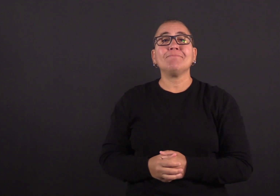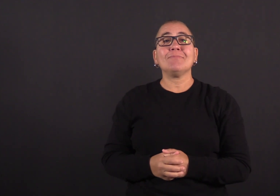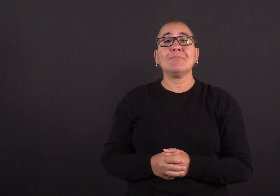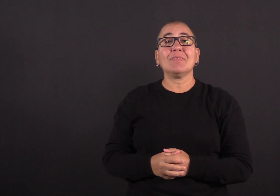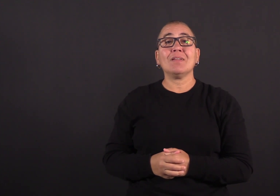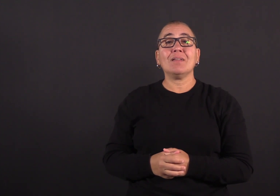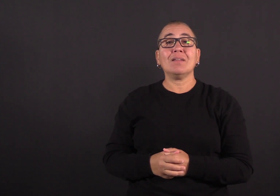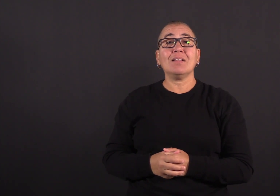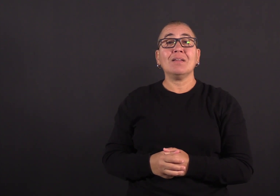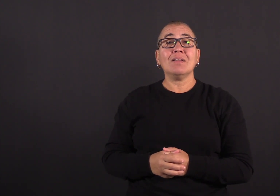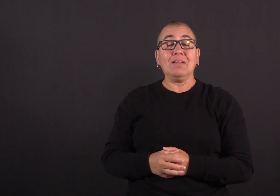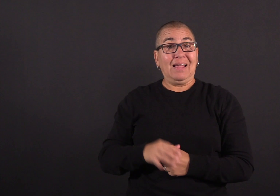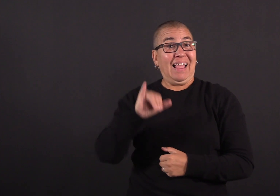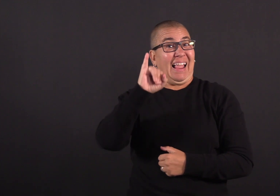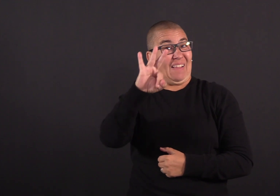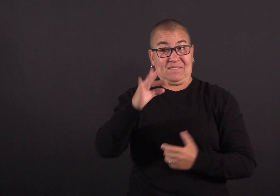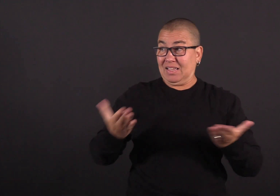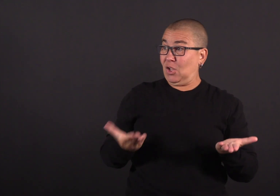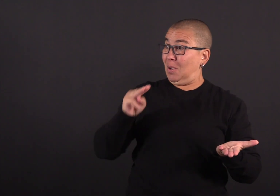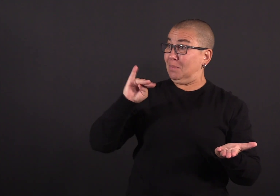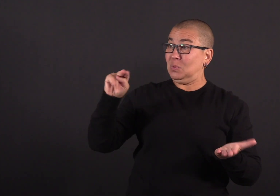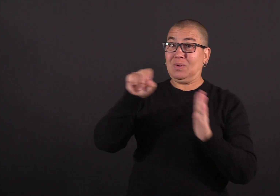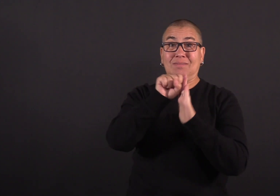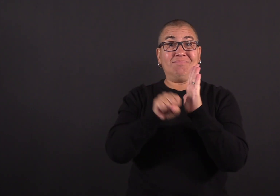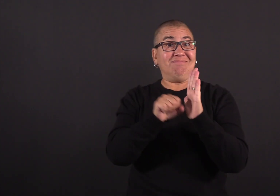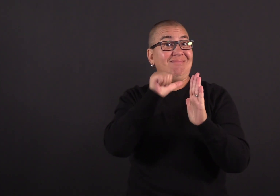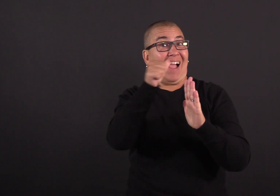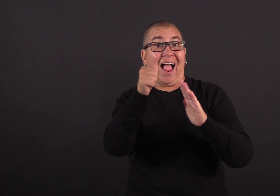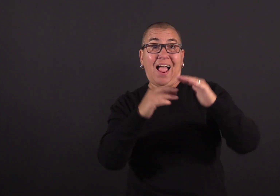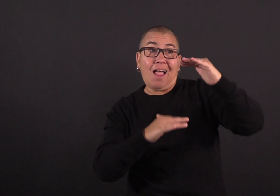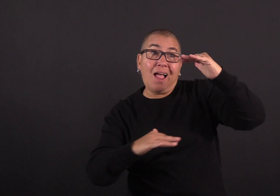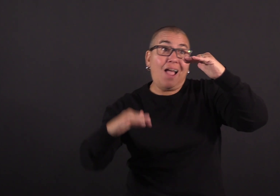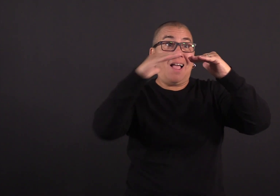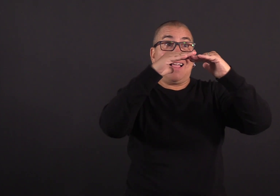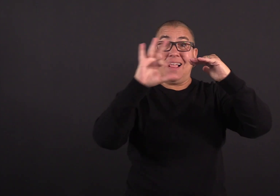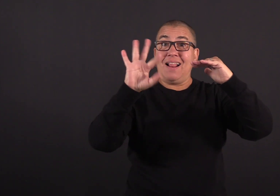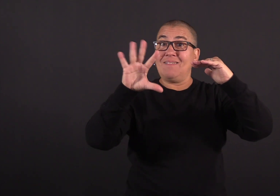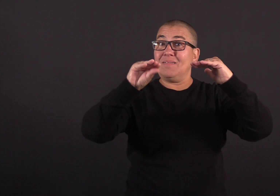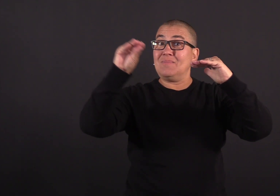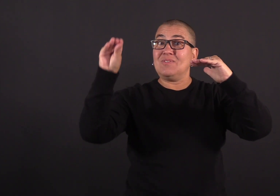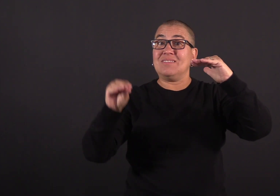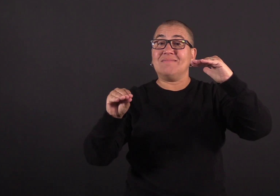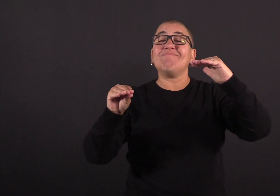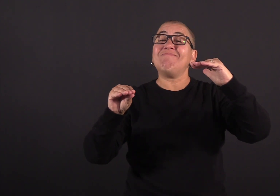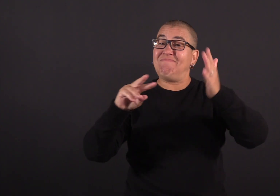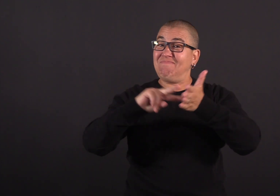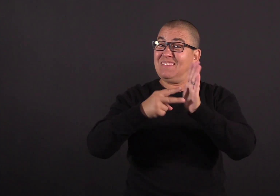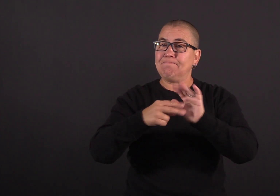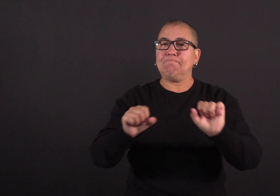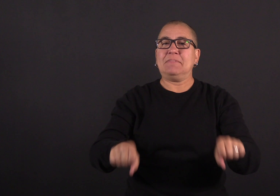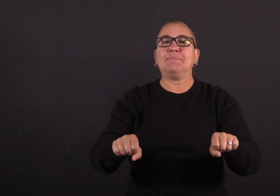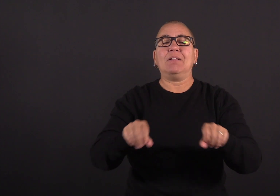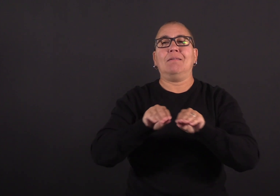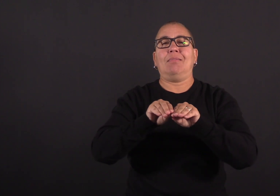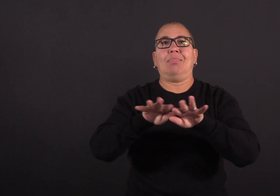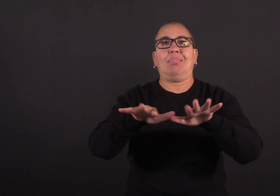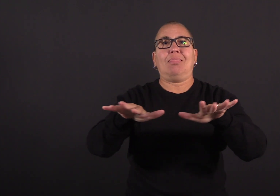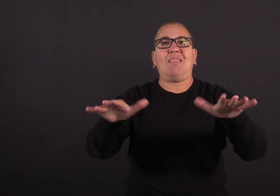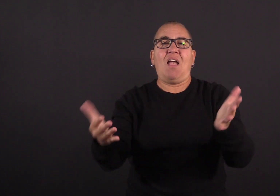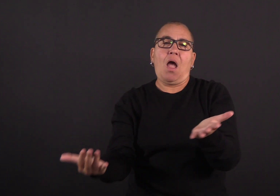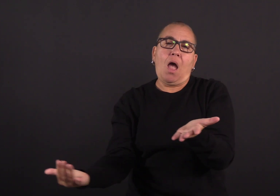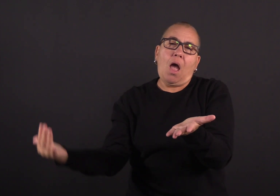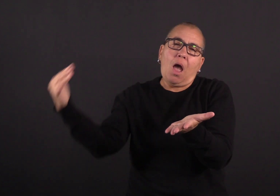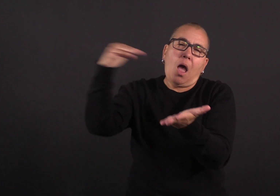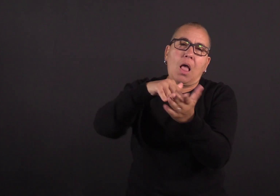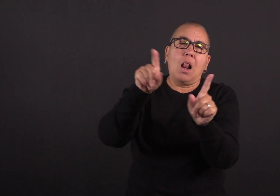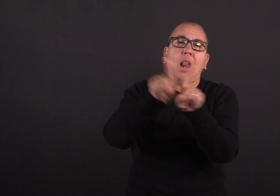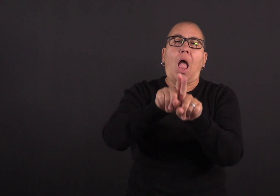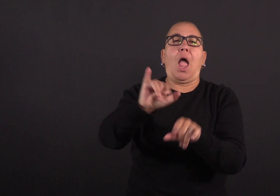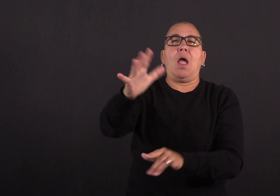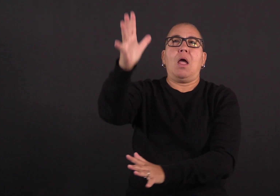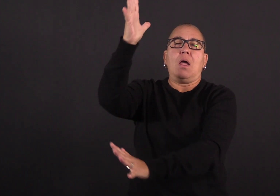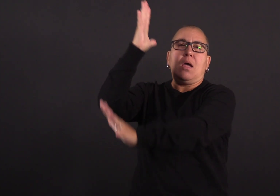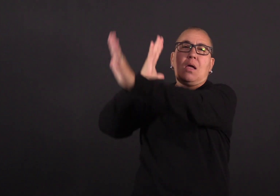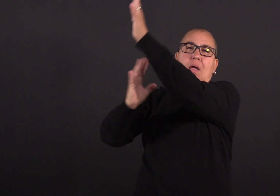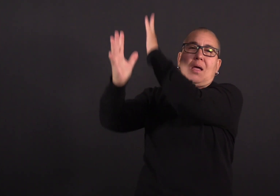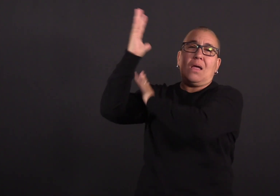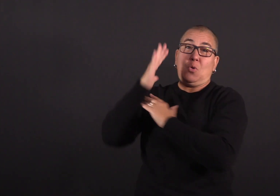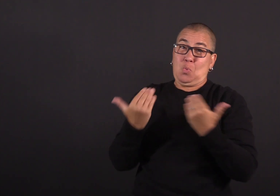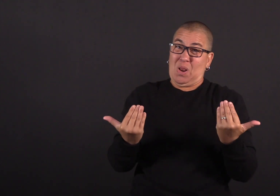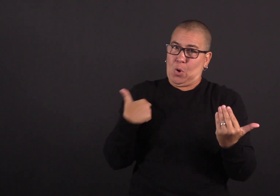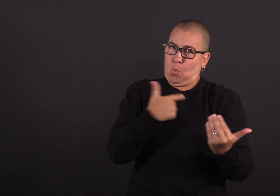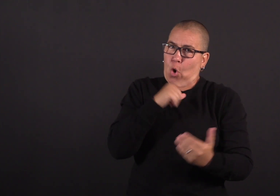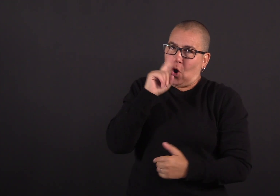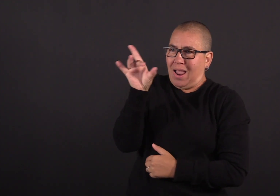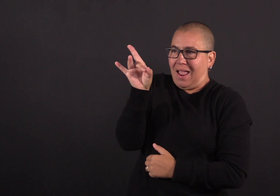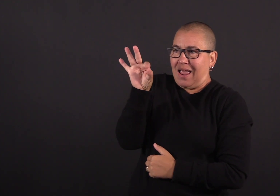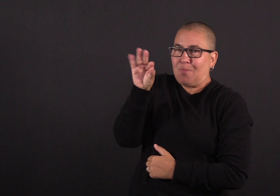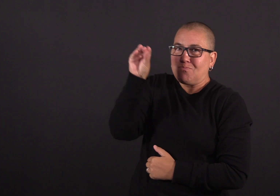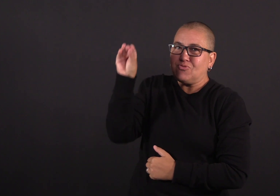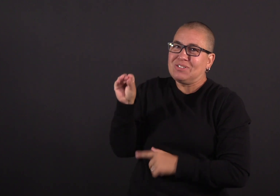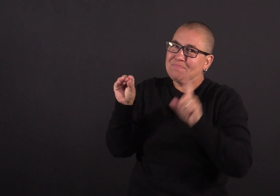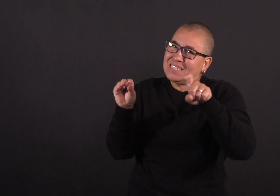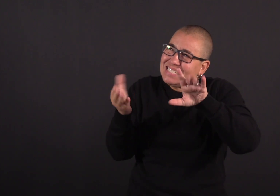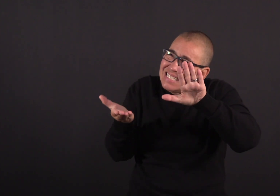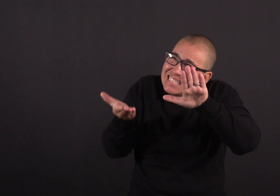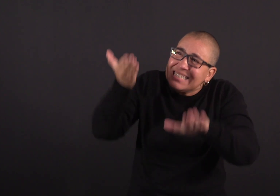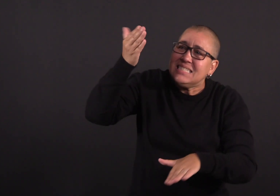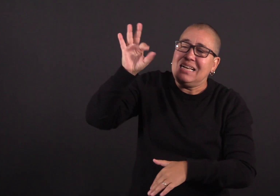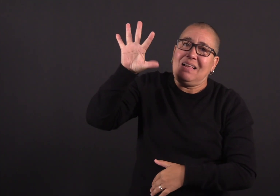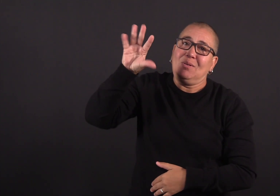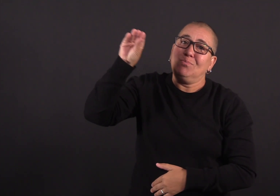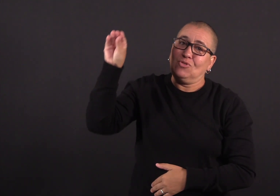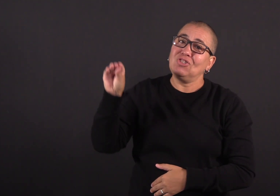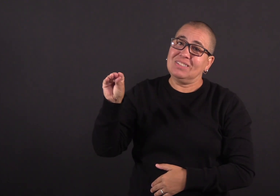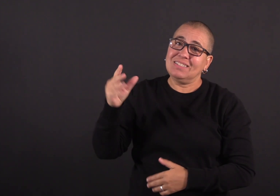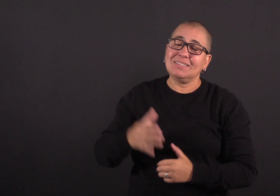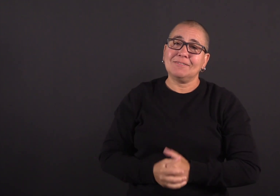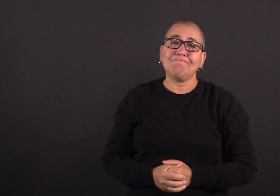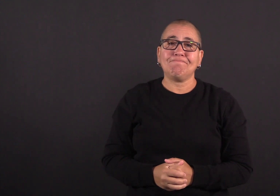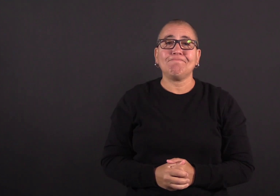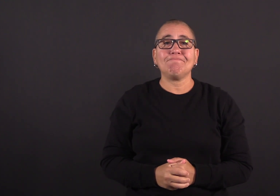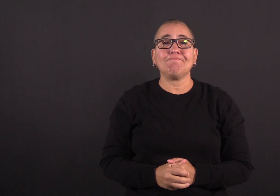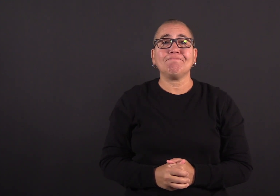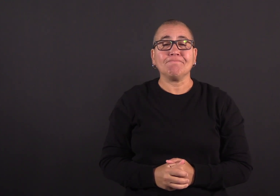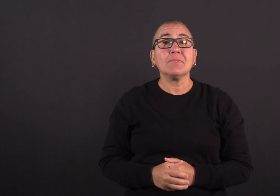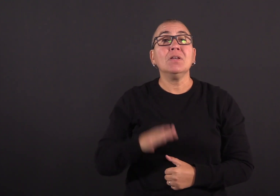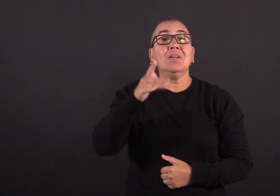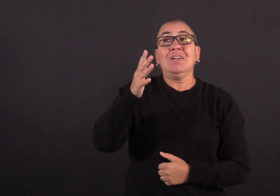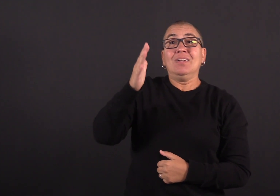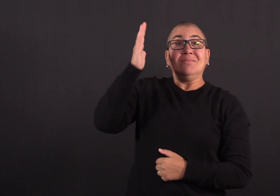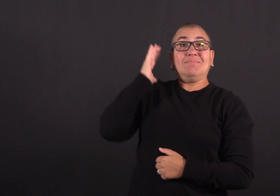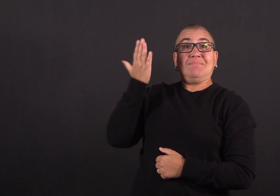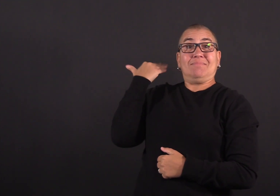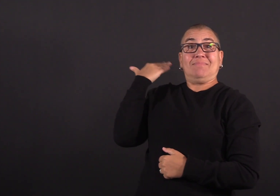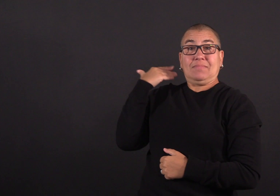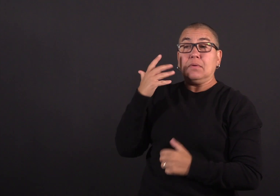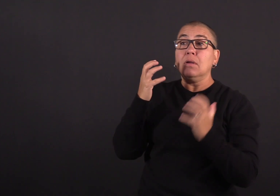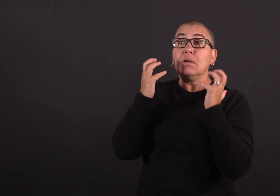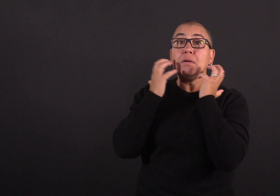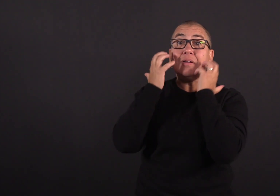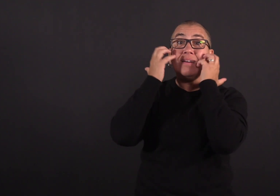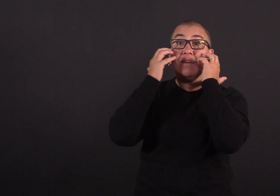also known as the MMR vaccine series, which is one of the lowest rates in the country.